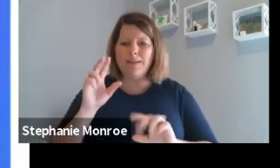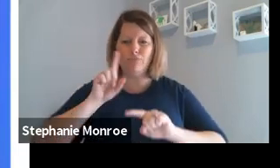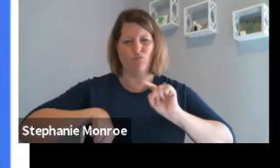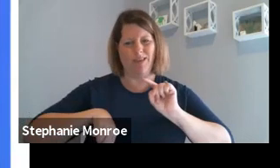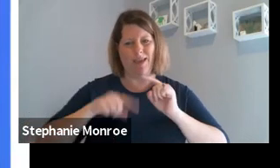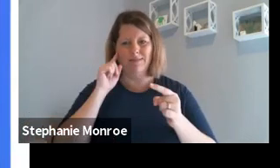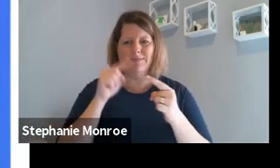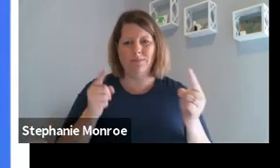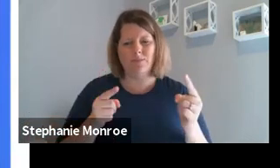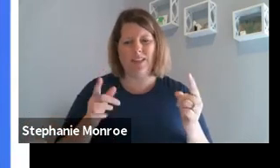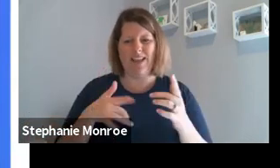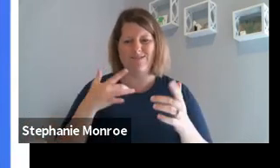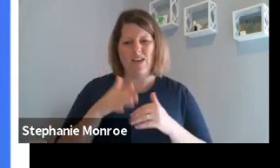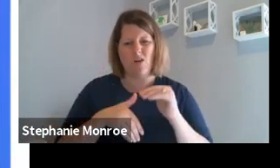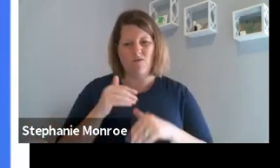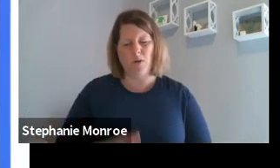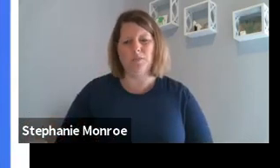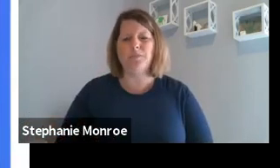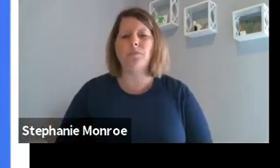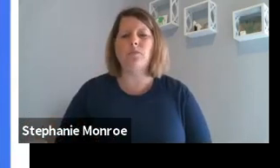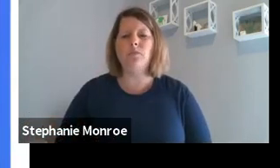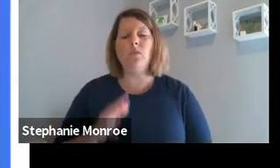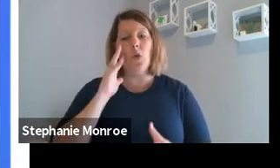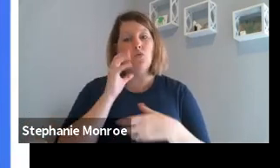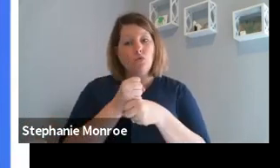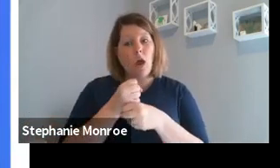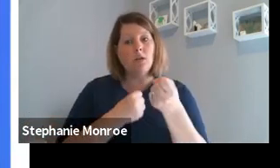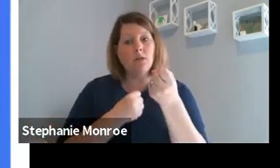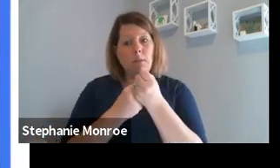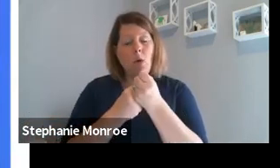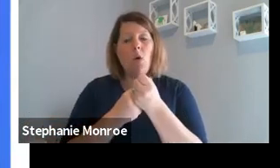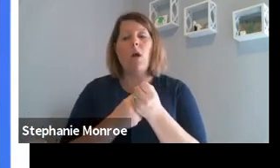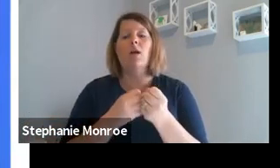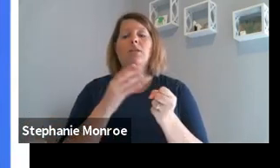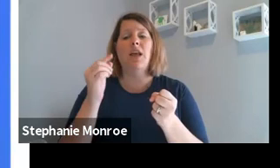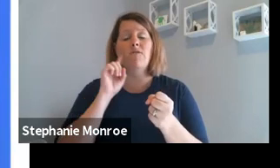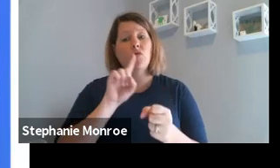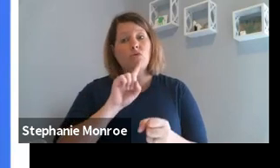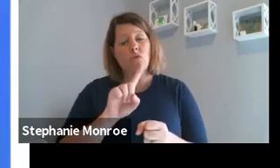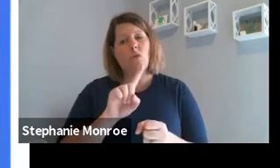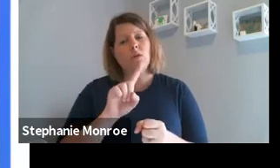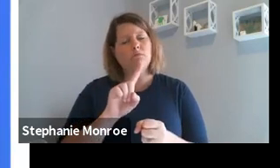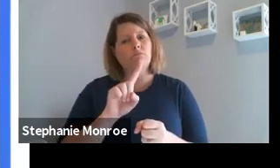and feel comfortable while they're doing it. Trust and support are definitely, are core elements of a healthy relationship.